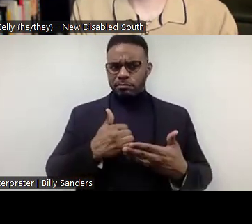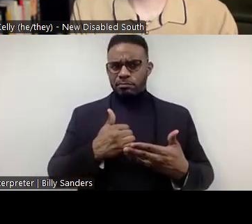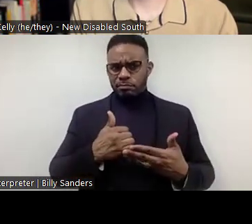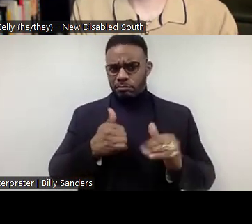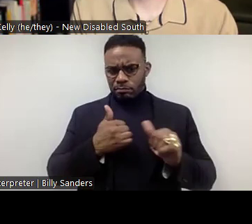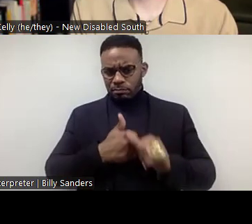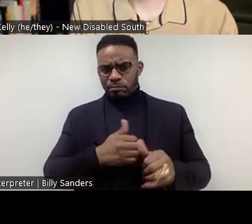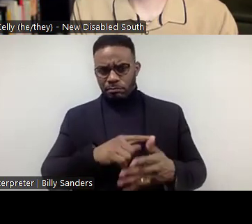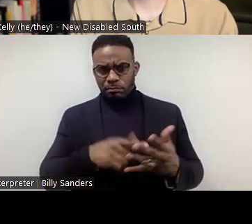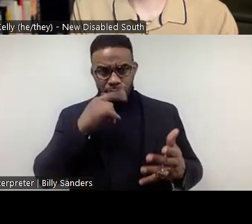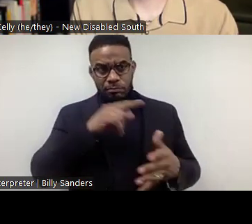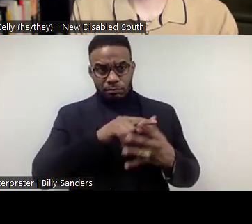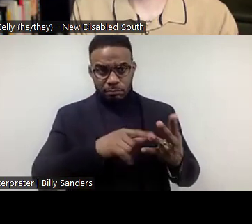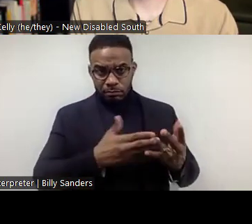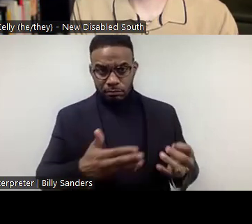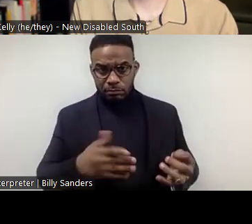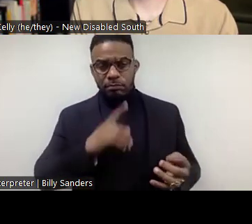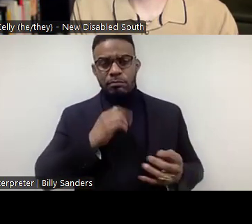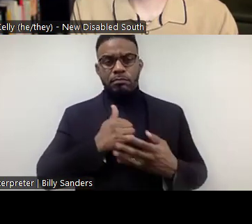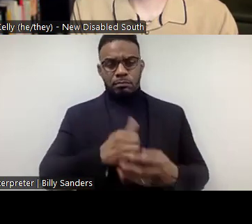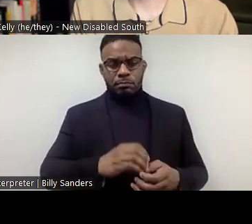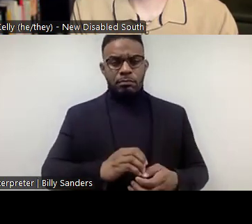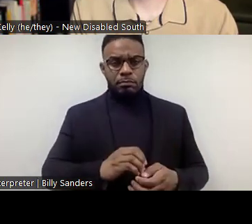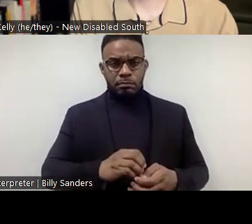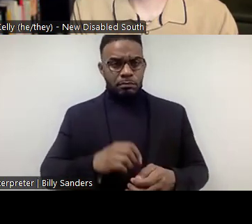contact your representative, helping us out and following